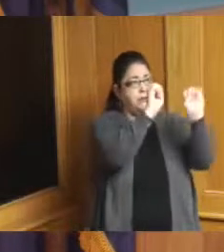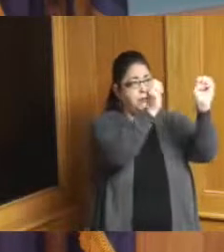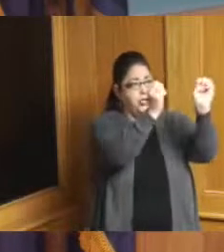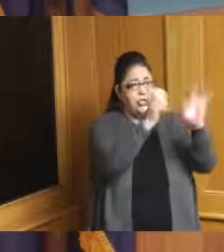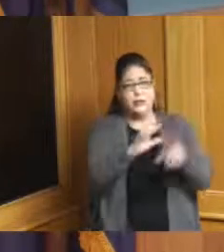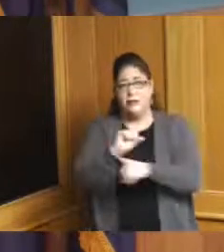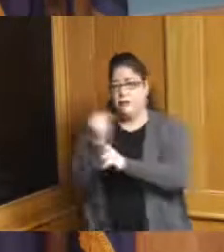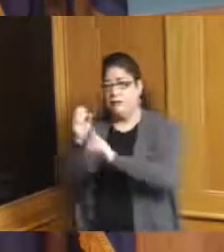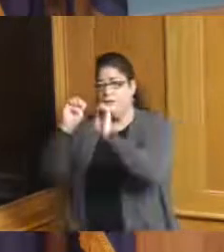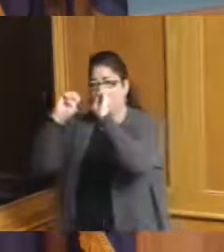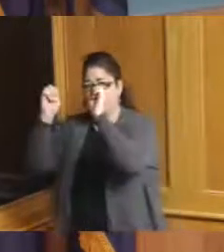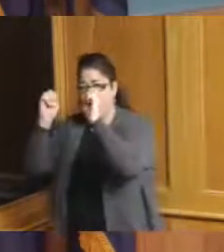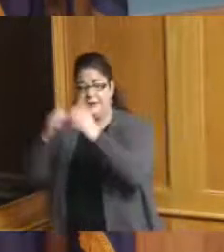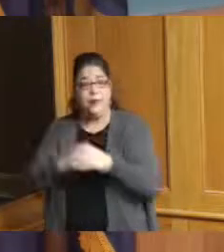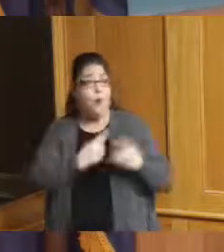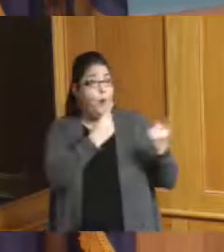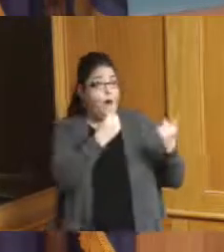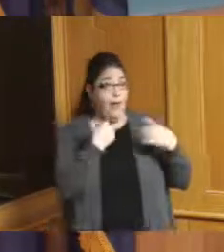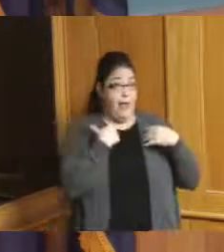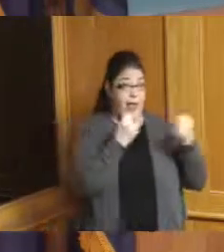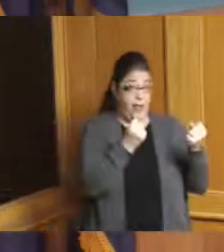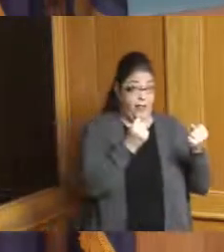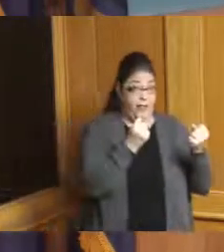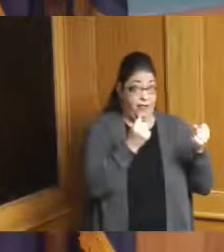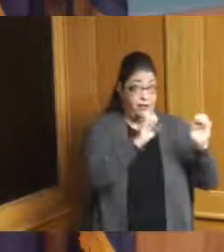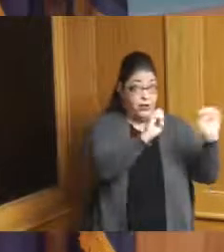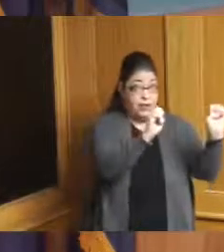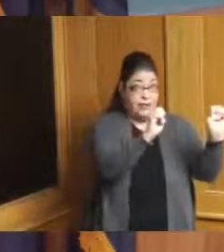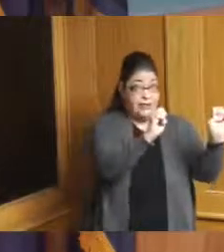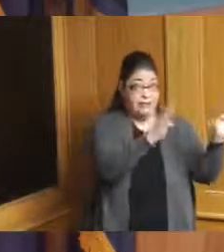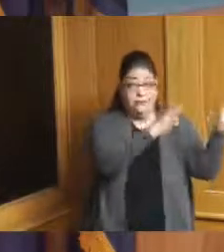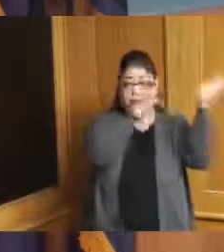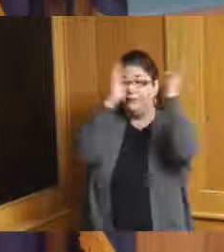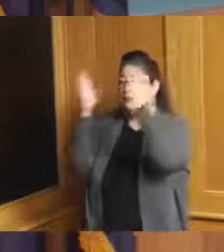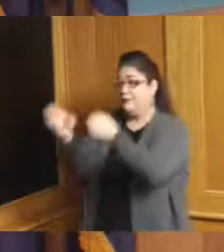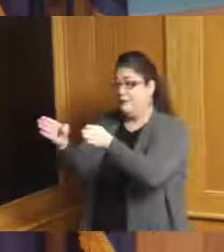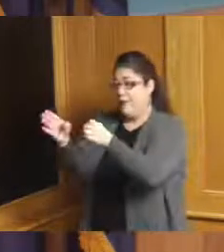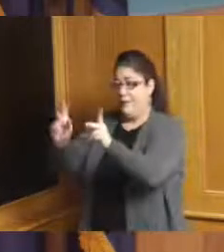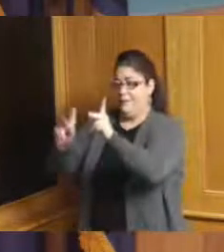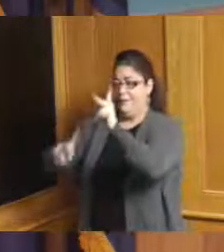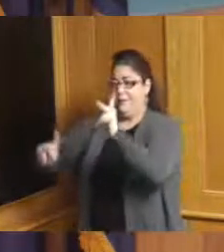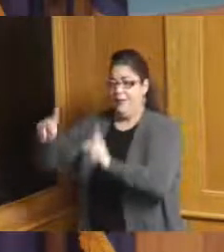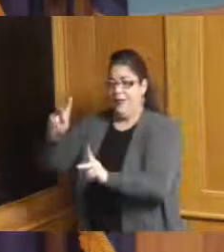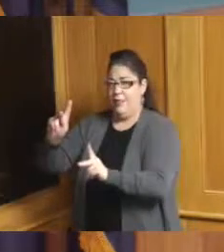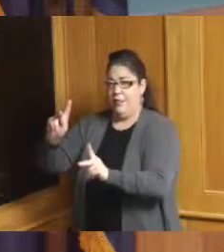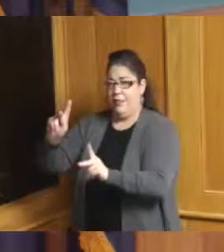it relates to health and we have an emergency as it relates to people about to lose their homes